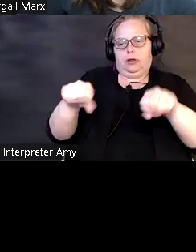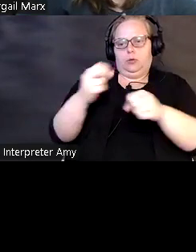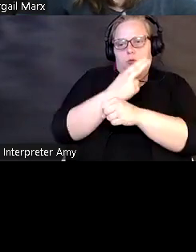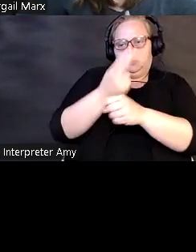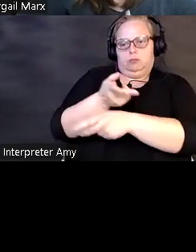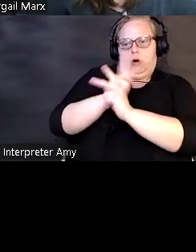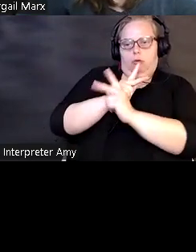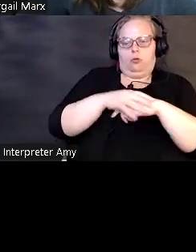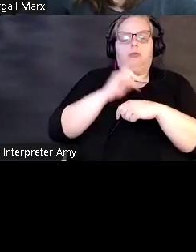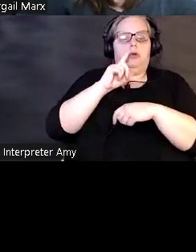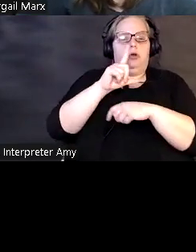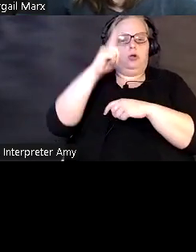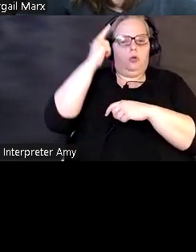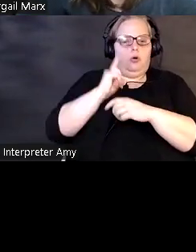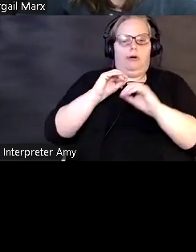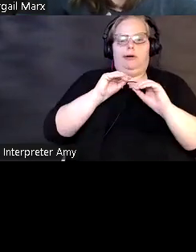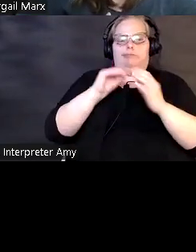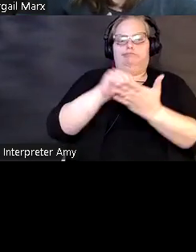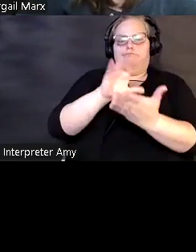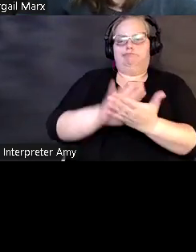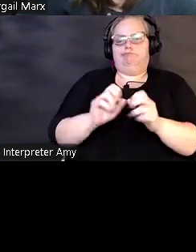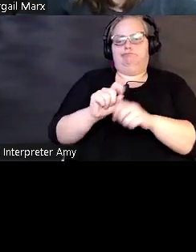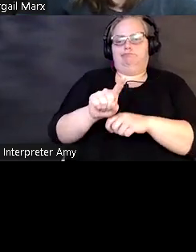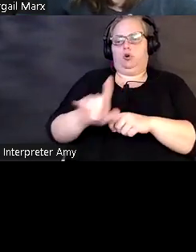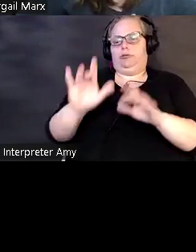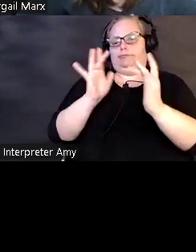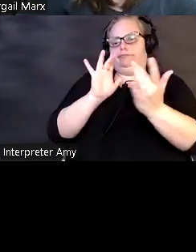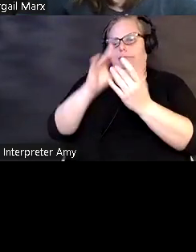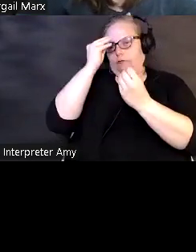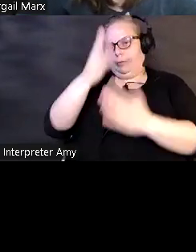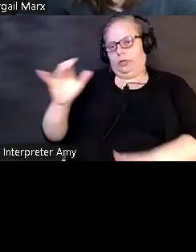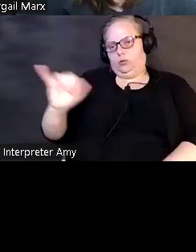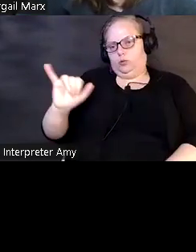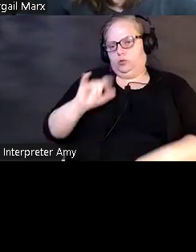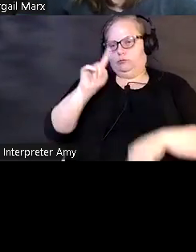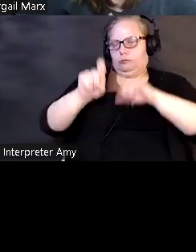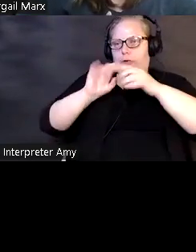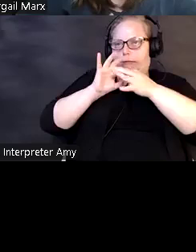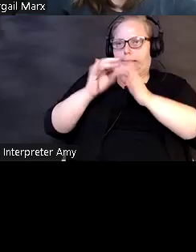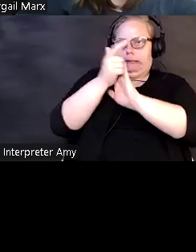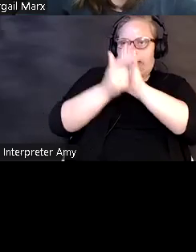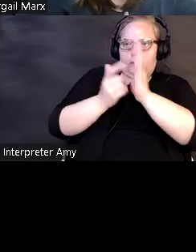her contact information if you do have questions about legal rights, because they vary by setting.